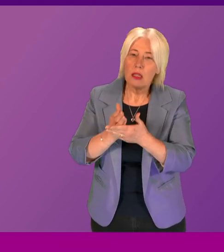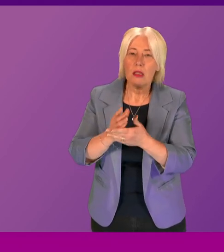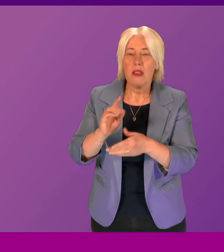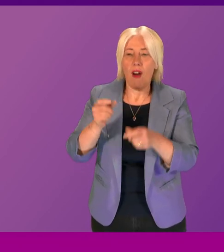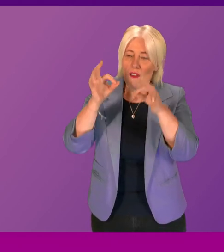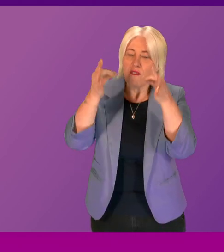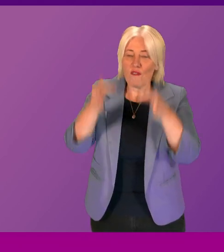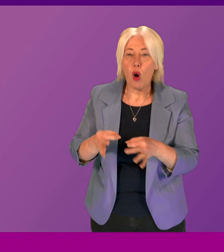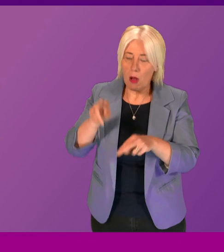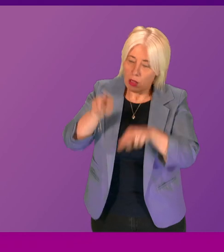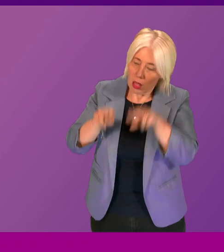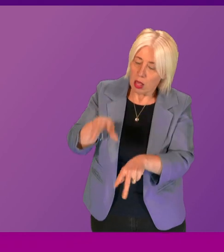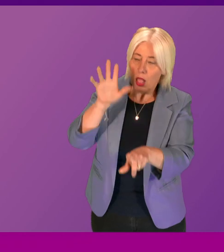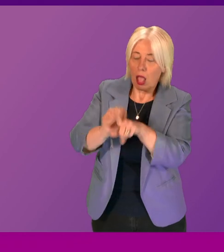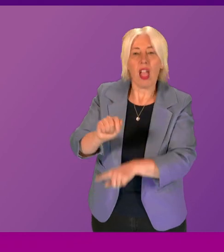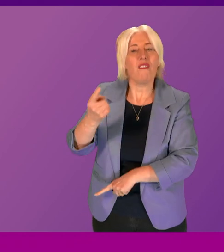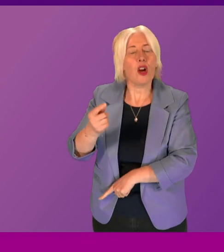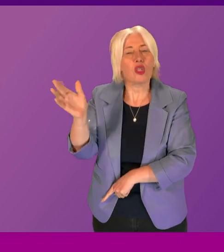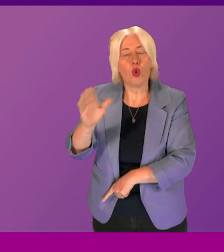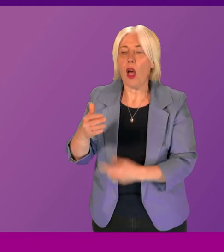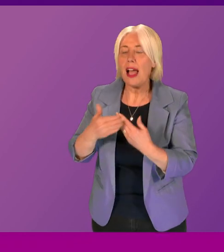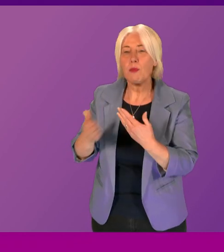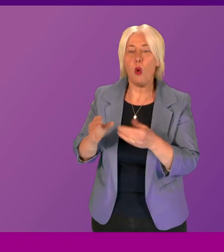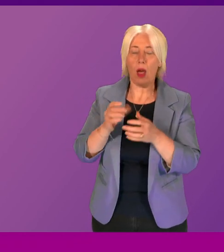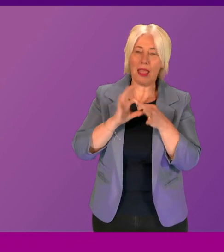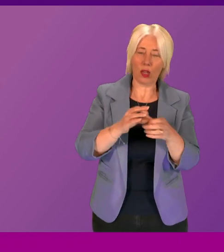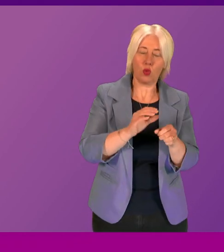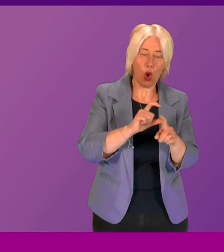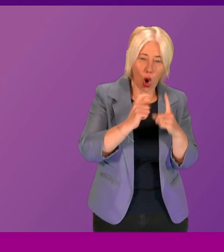The support, which is likely to be community based, should be quickly and easily accessible.